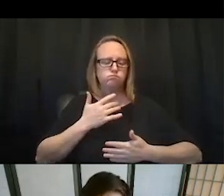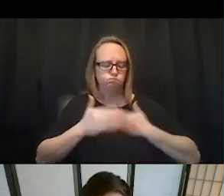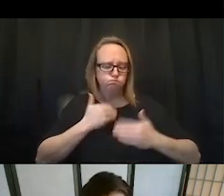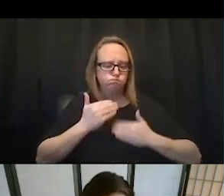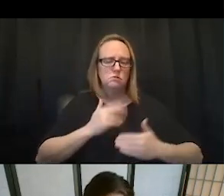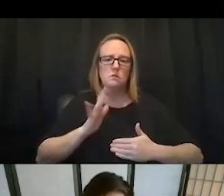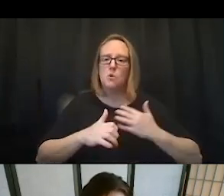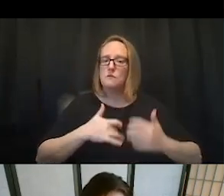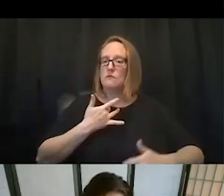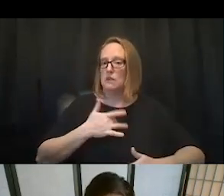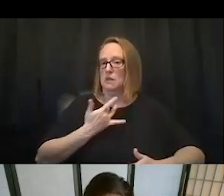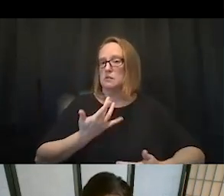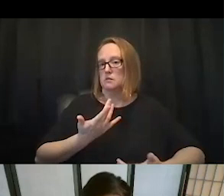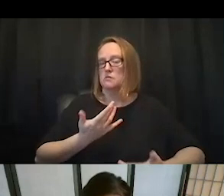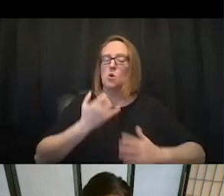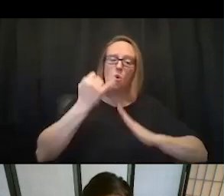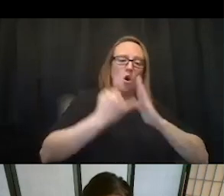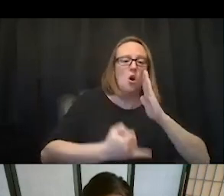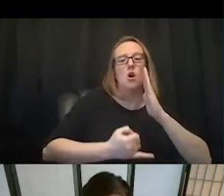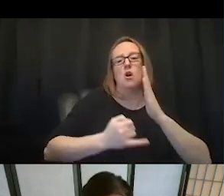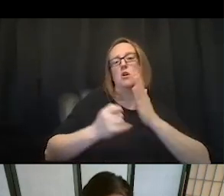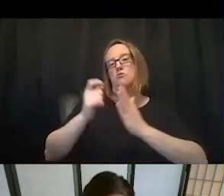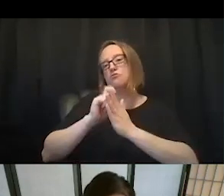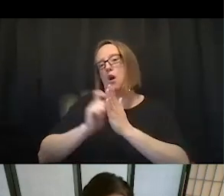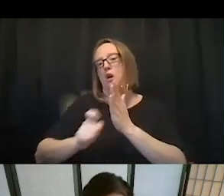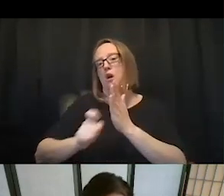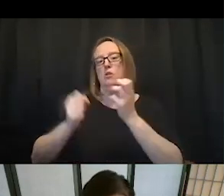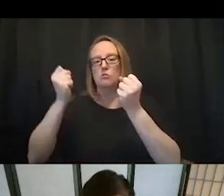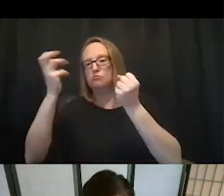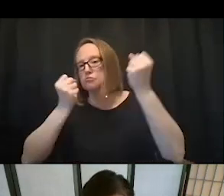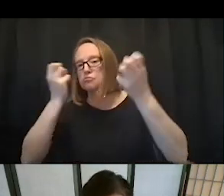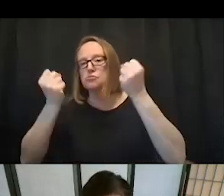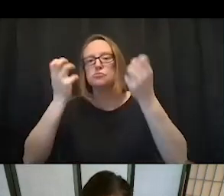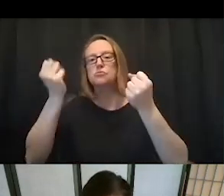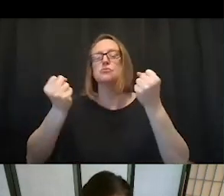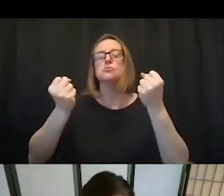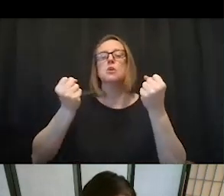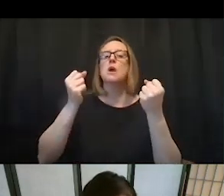um art artists and Poets um you know this is a way to channel the emotional experience.